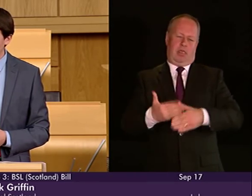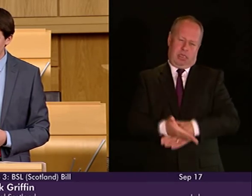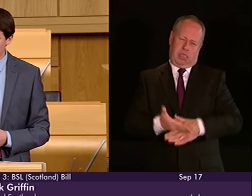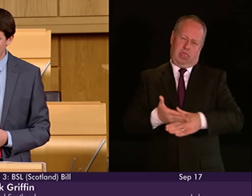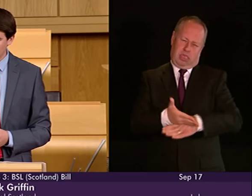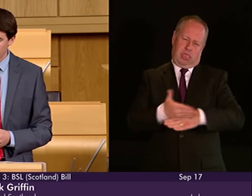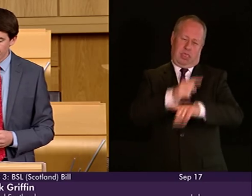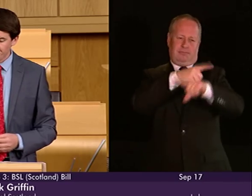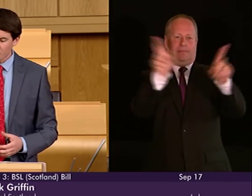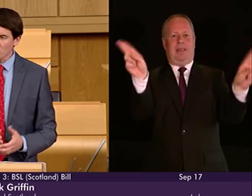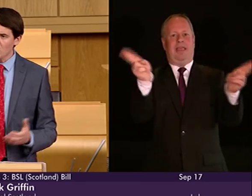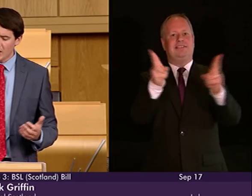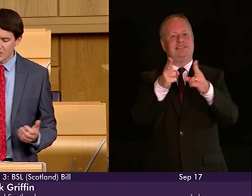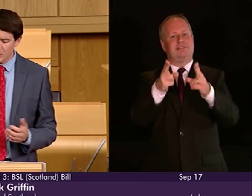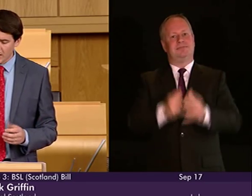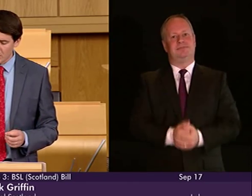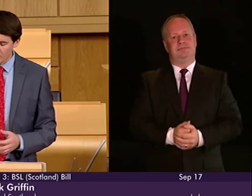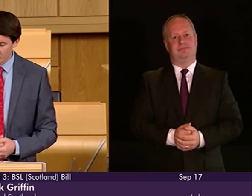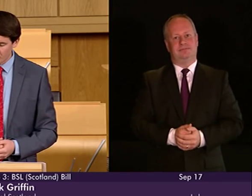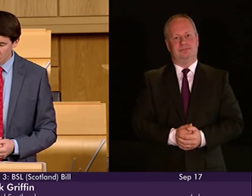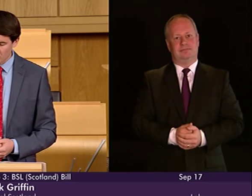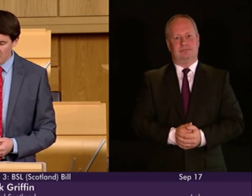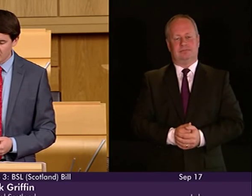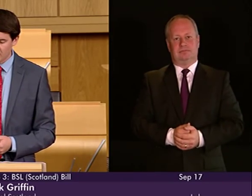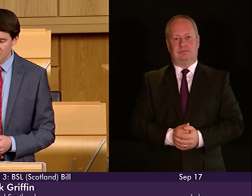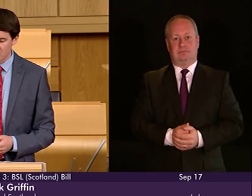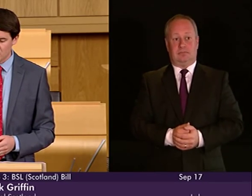on the public sector. At the same time, a number of bodies were added to the